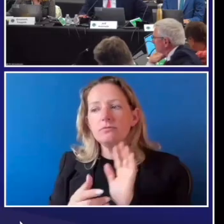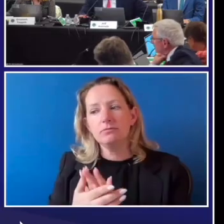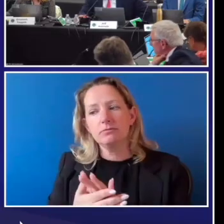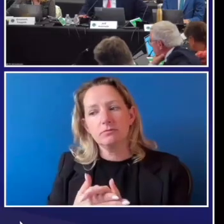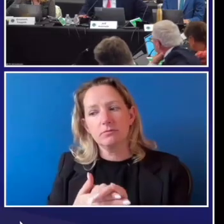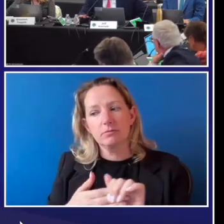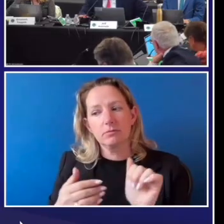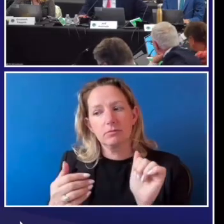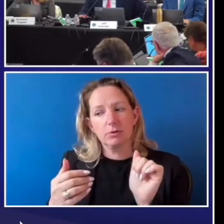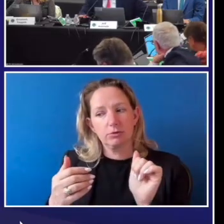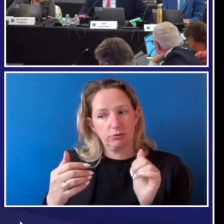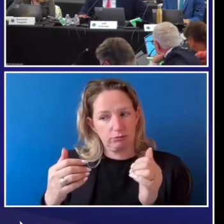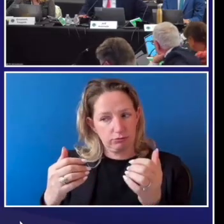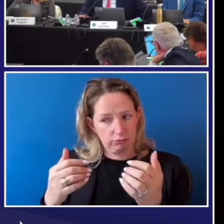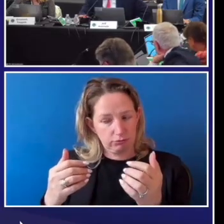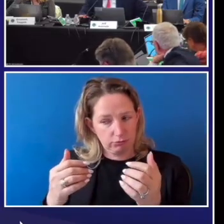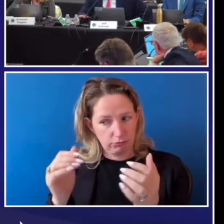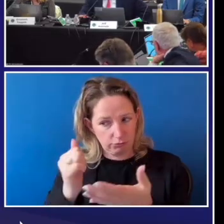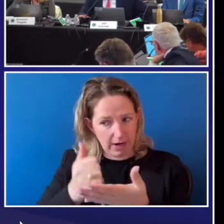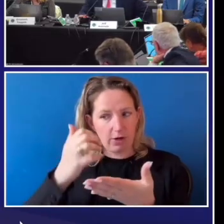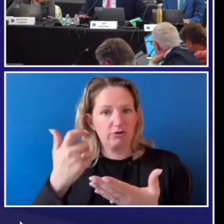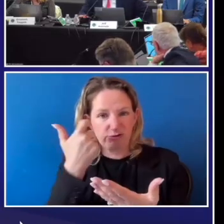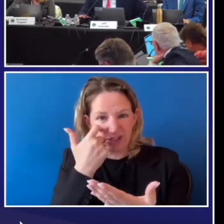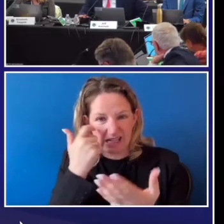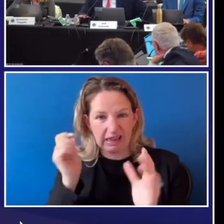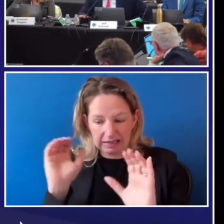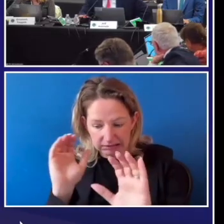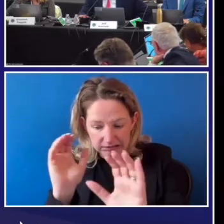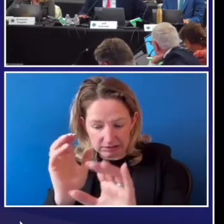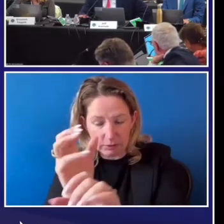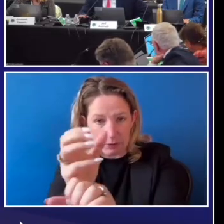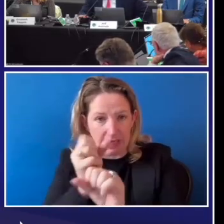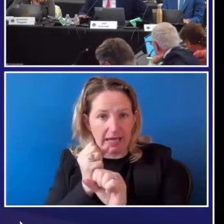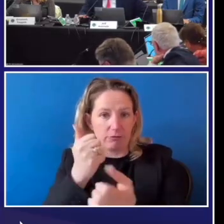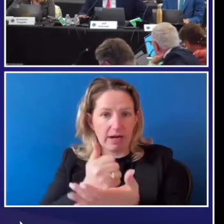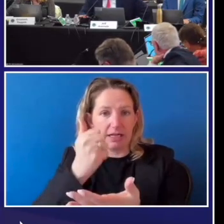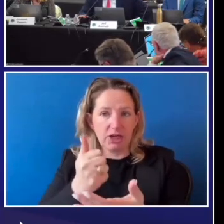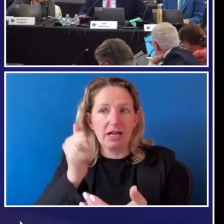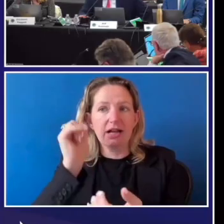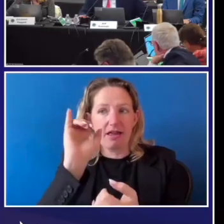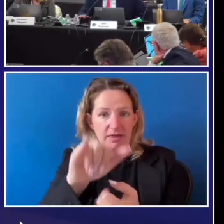have recently sought accreditation, um, that that link is, or the description